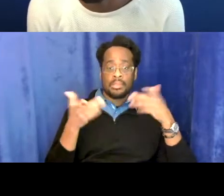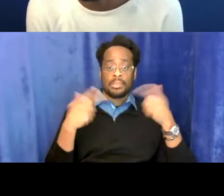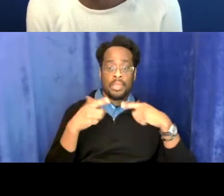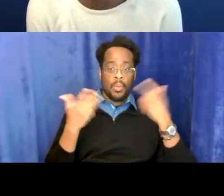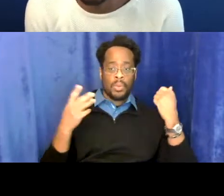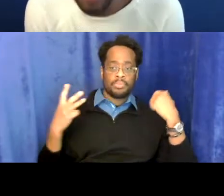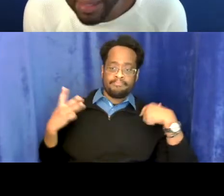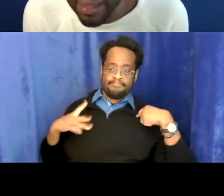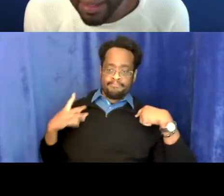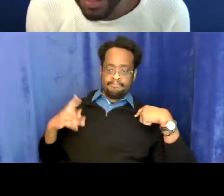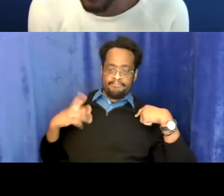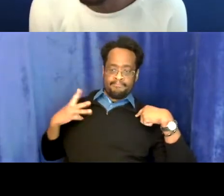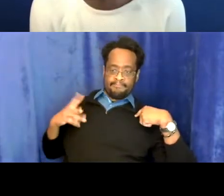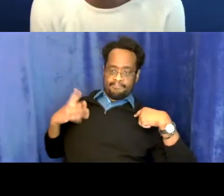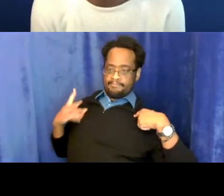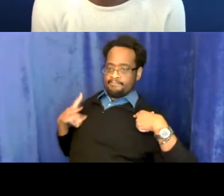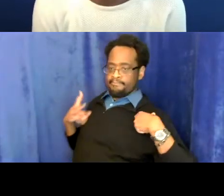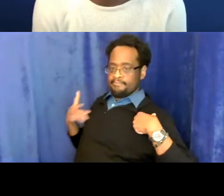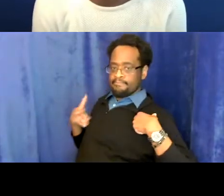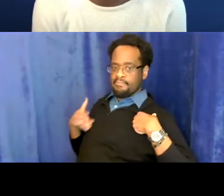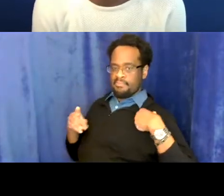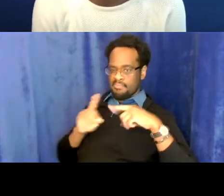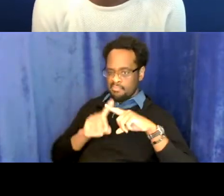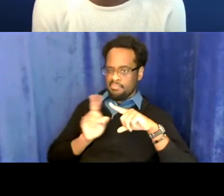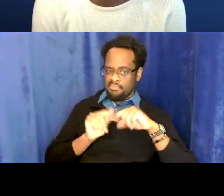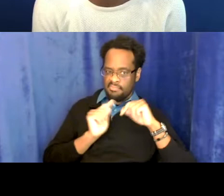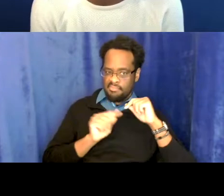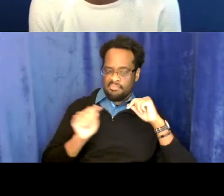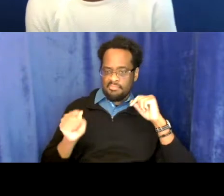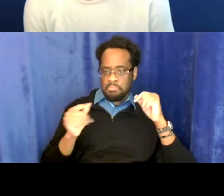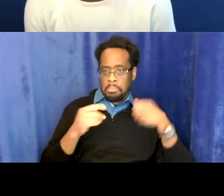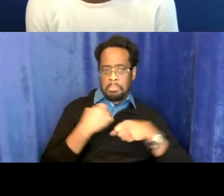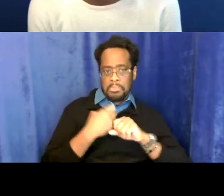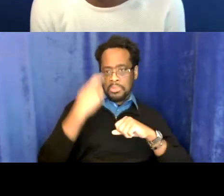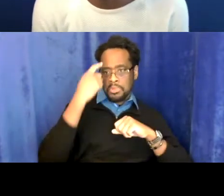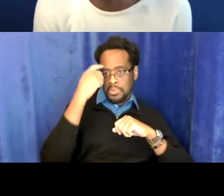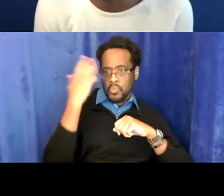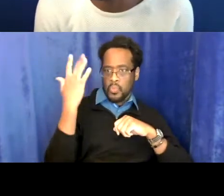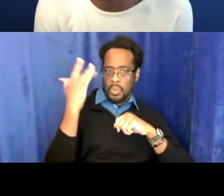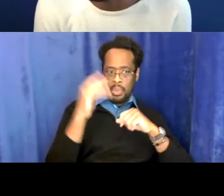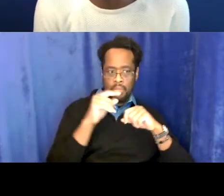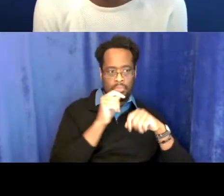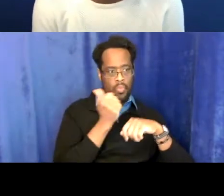Texas, their sign was here swiping the chest with a W. So there were different signs that made sense.